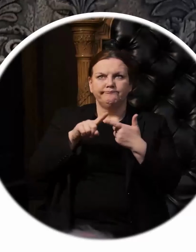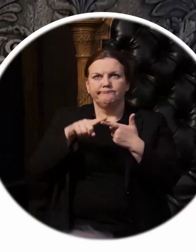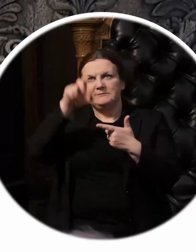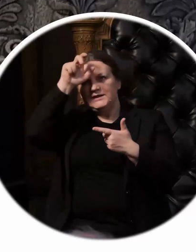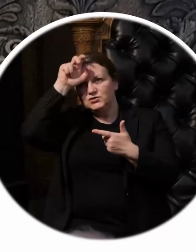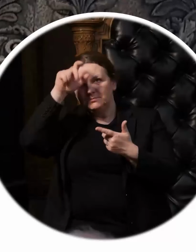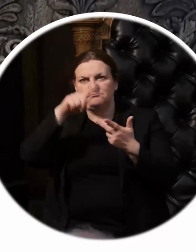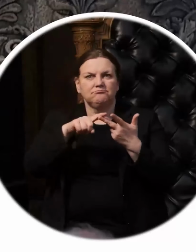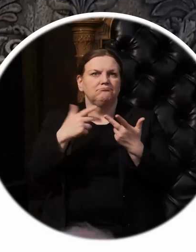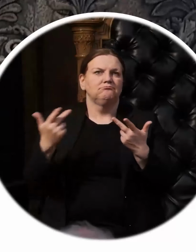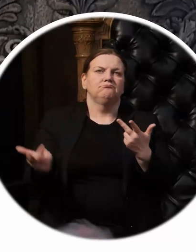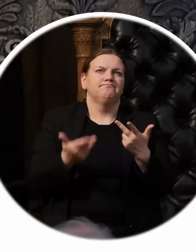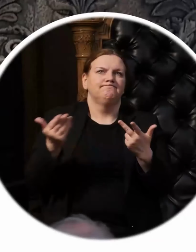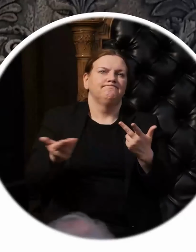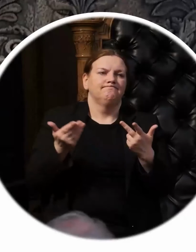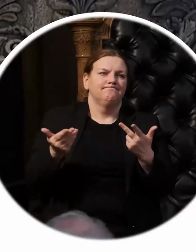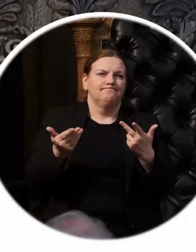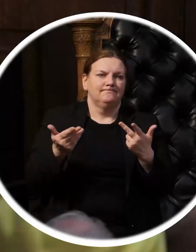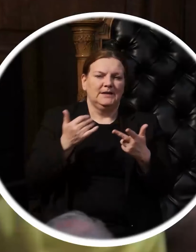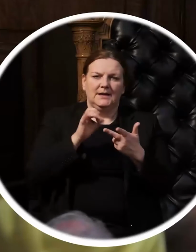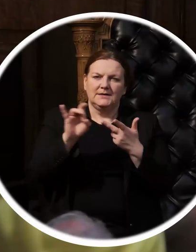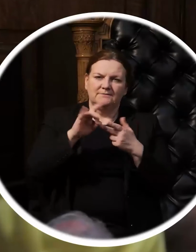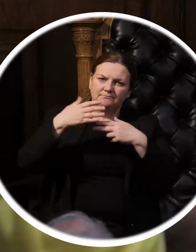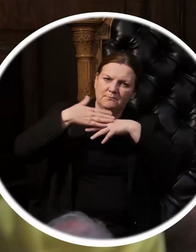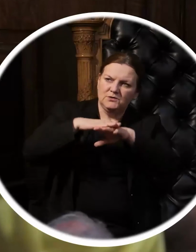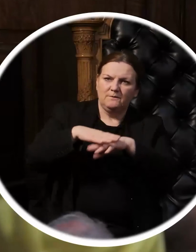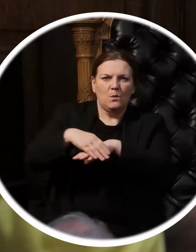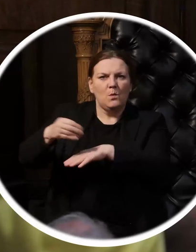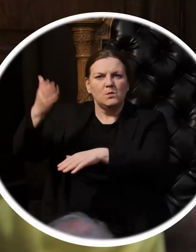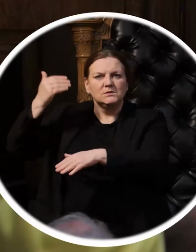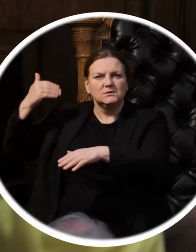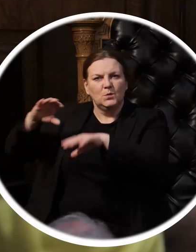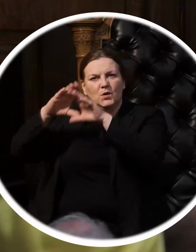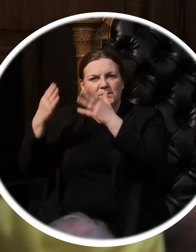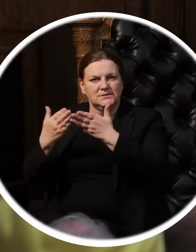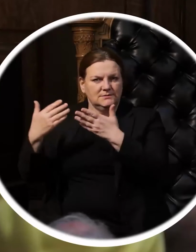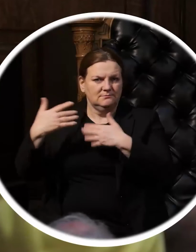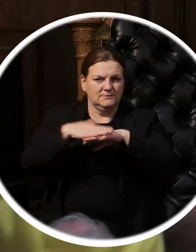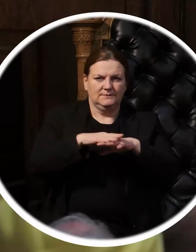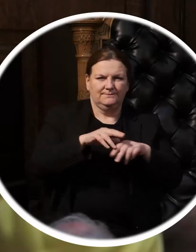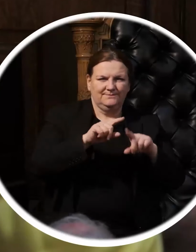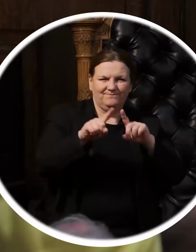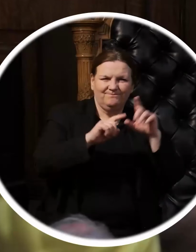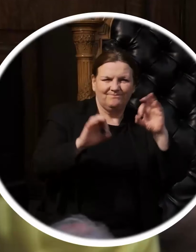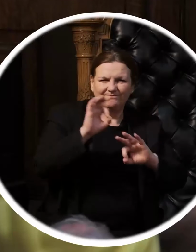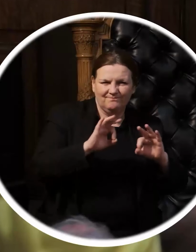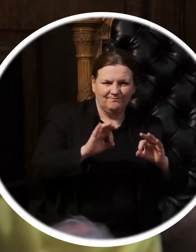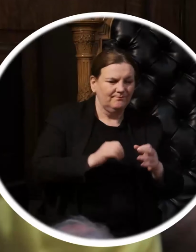And again, this sort of merging of the ancient worlds, even though we're a building which is the